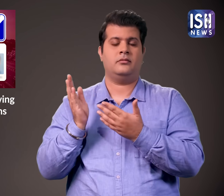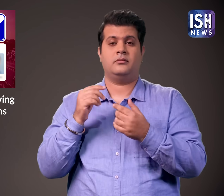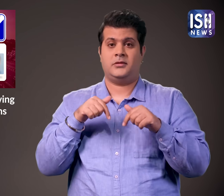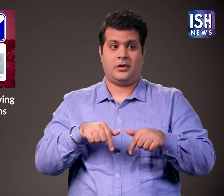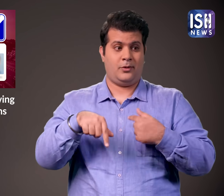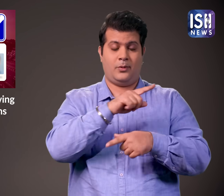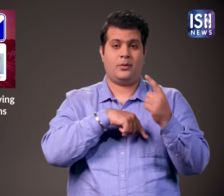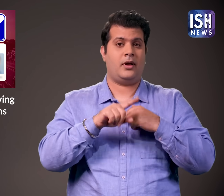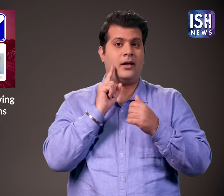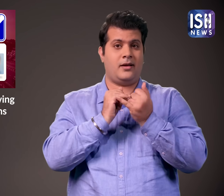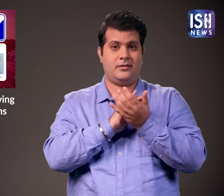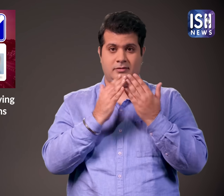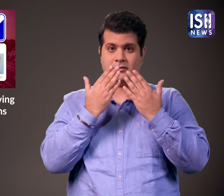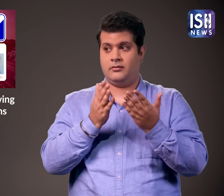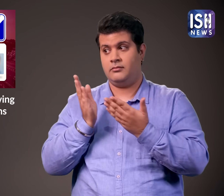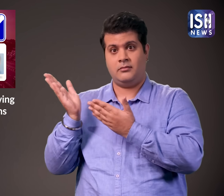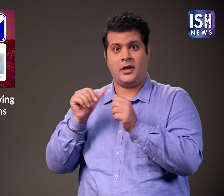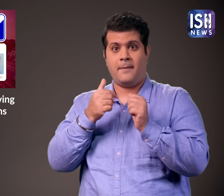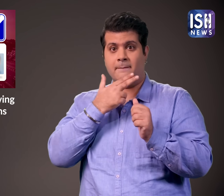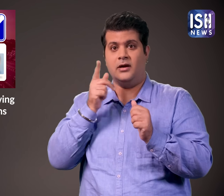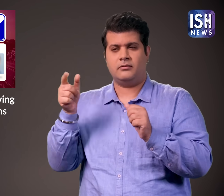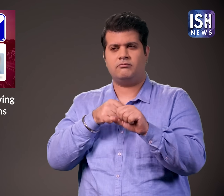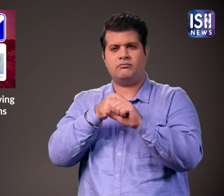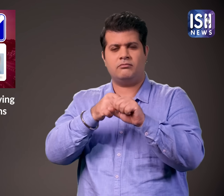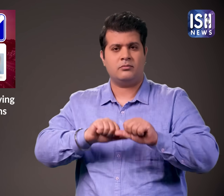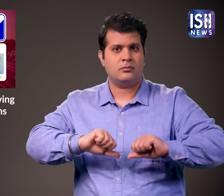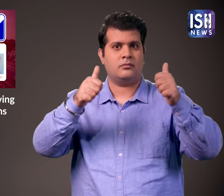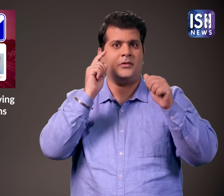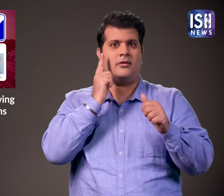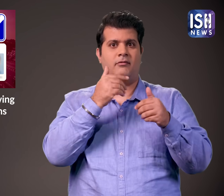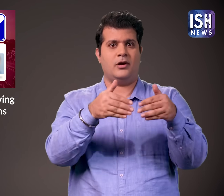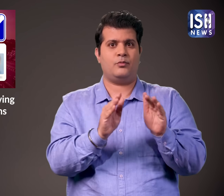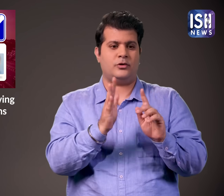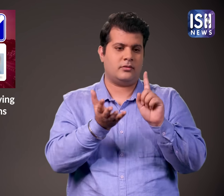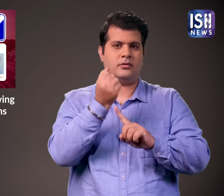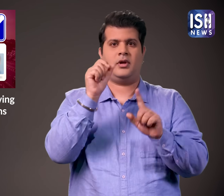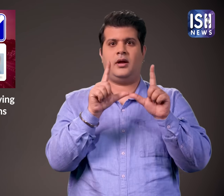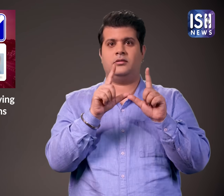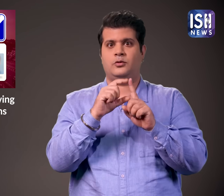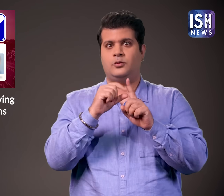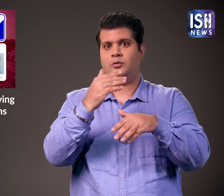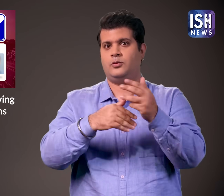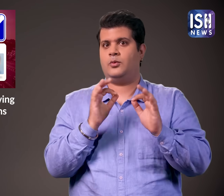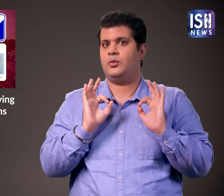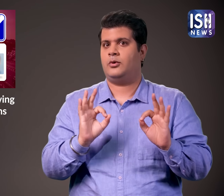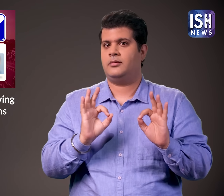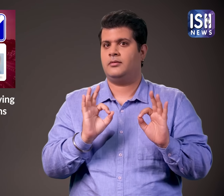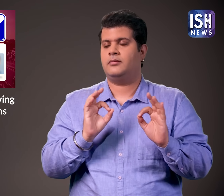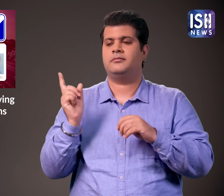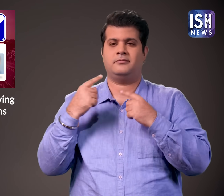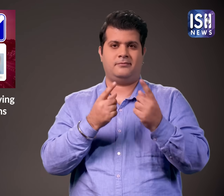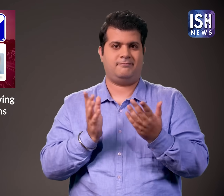ISH appreciates Aman’s efforts in advocating for the Deaf community and achieving licence approval.